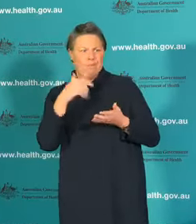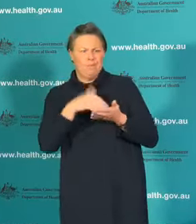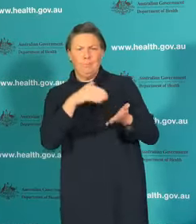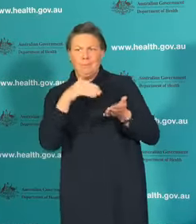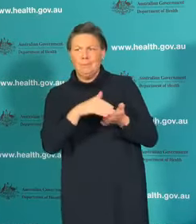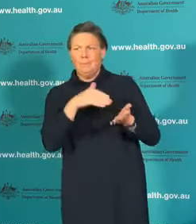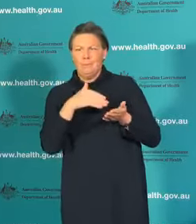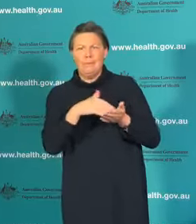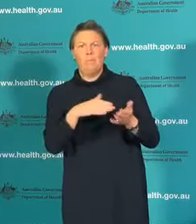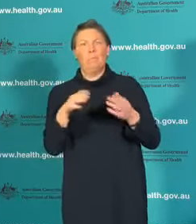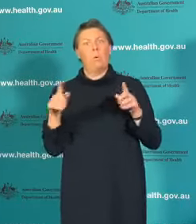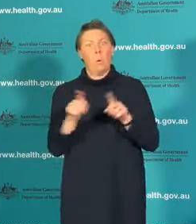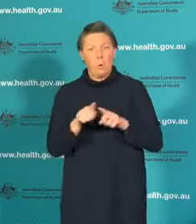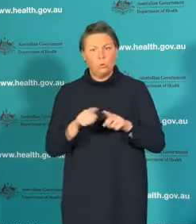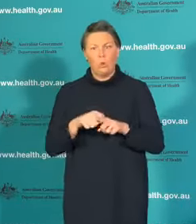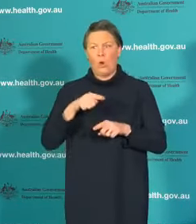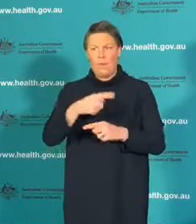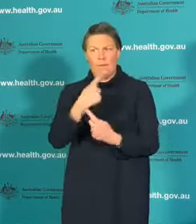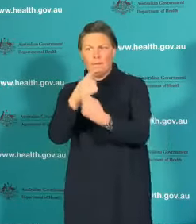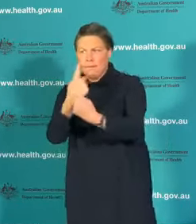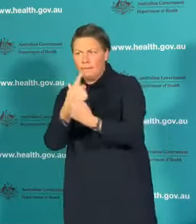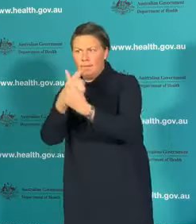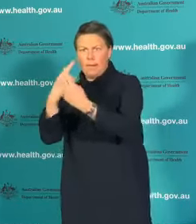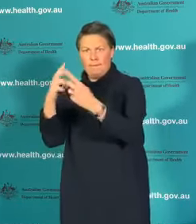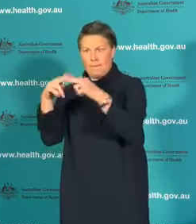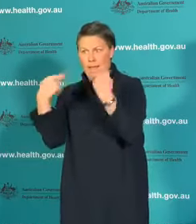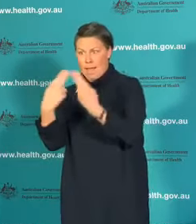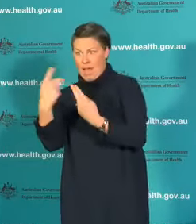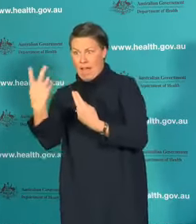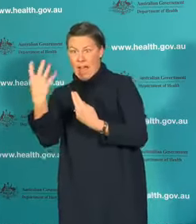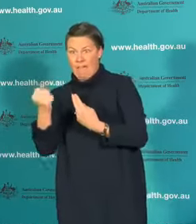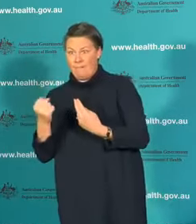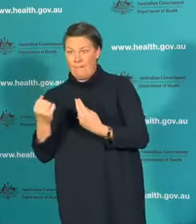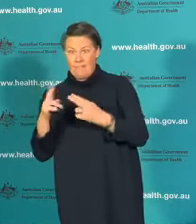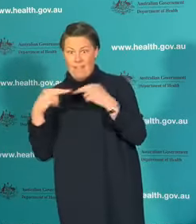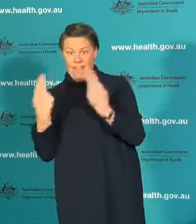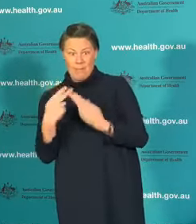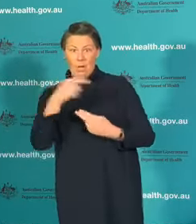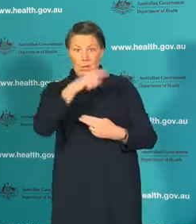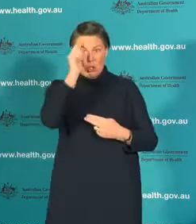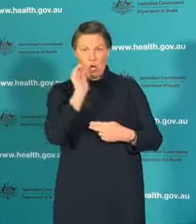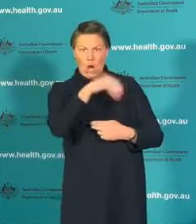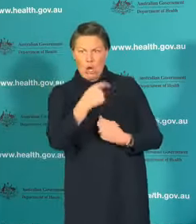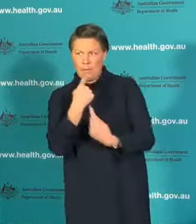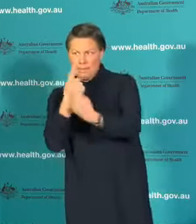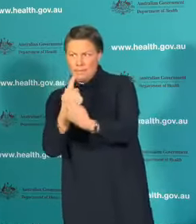family members are being advised about what's happening with their loved ones. The advice that